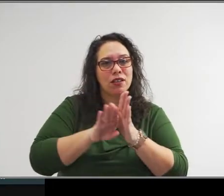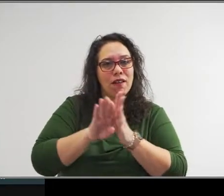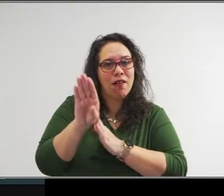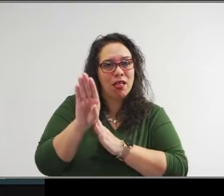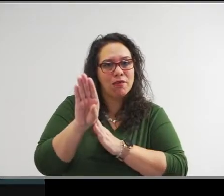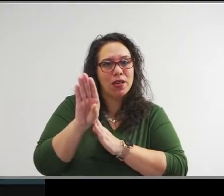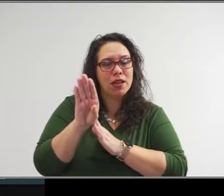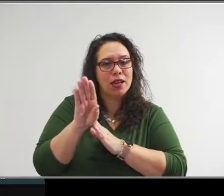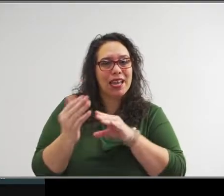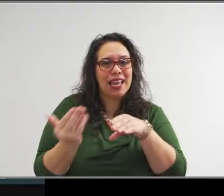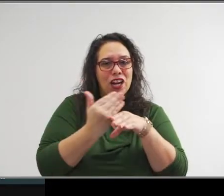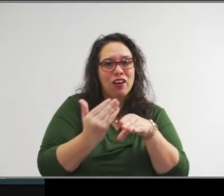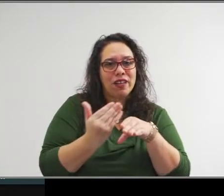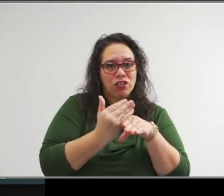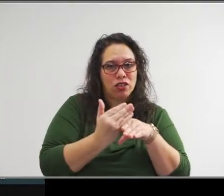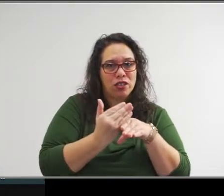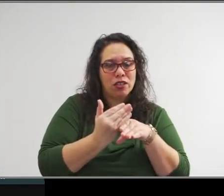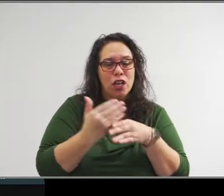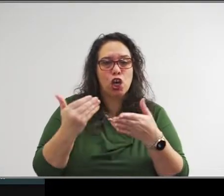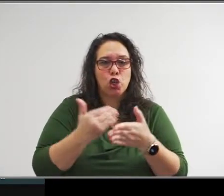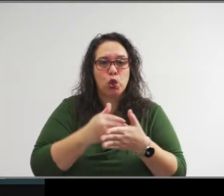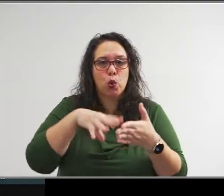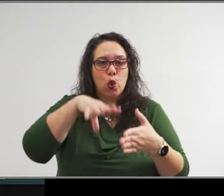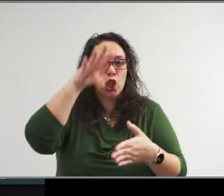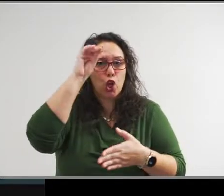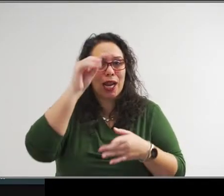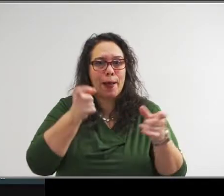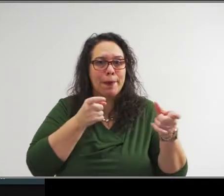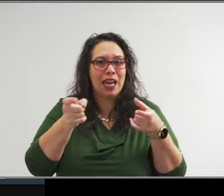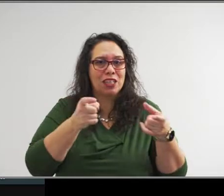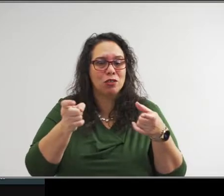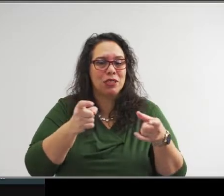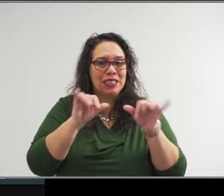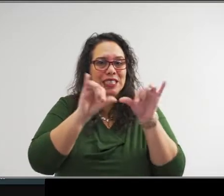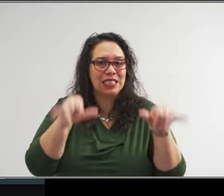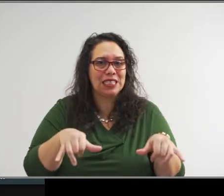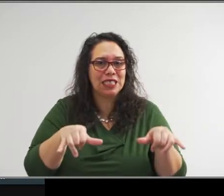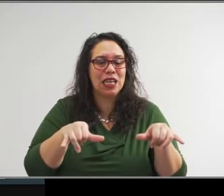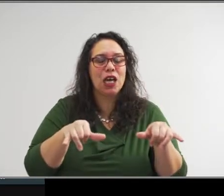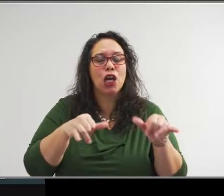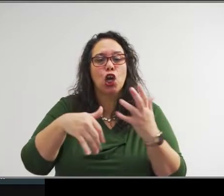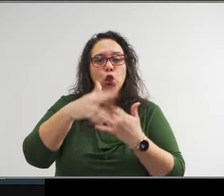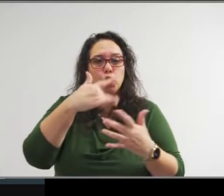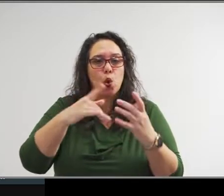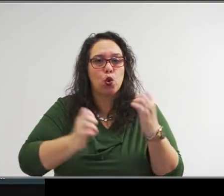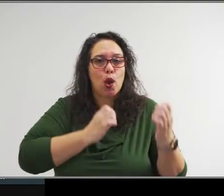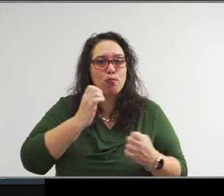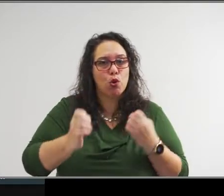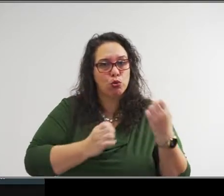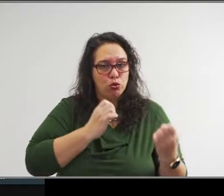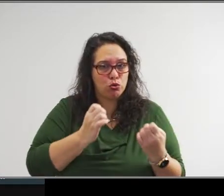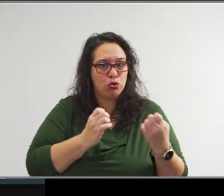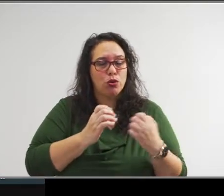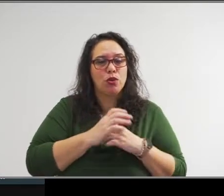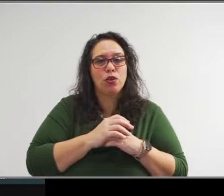interventions and new learning management system, social emotional support for students and purchases for distance